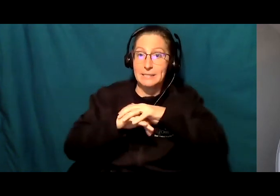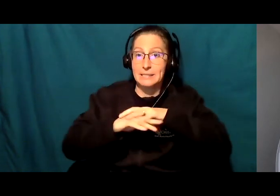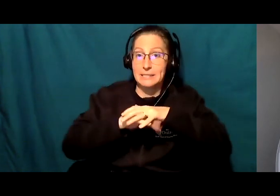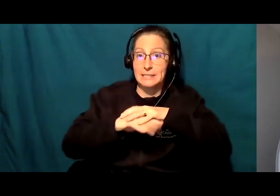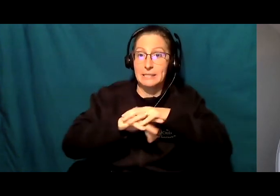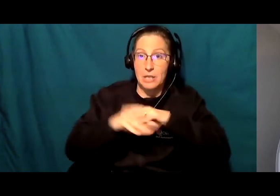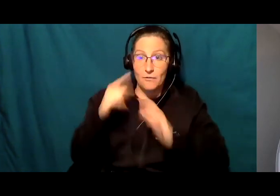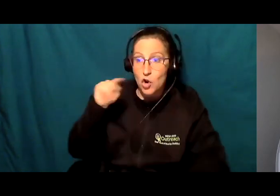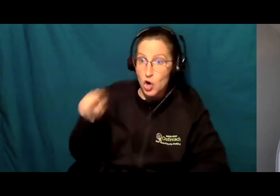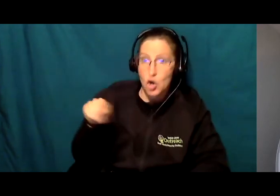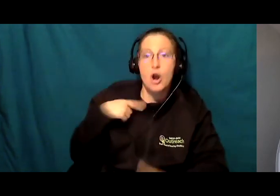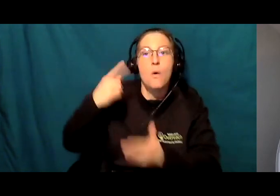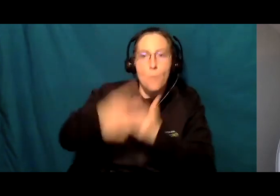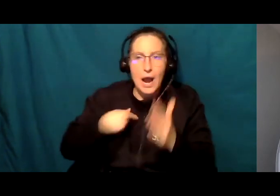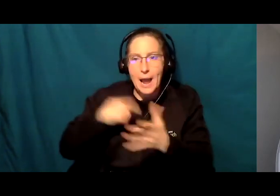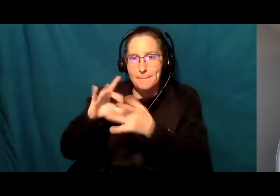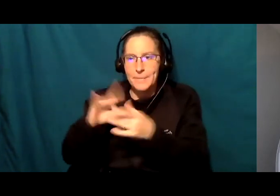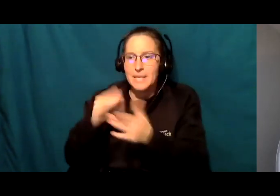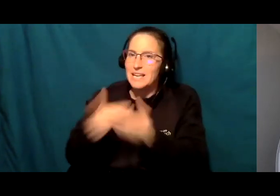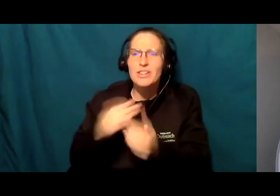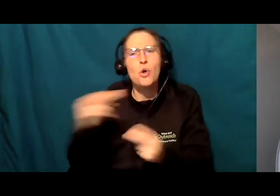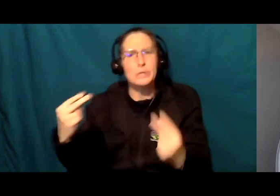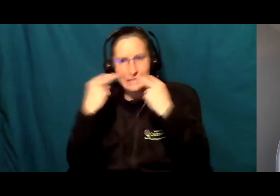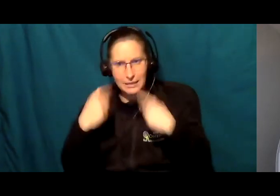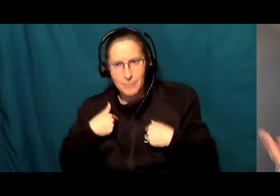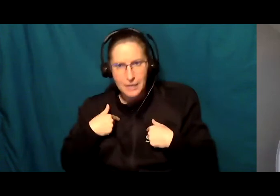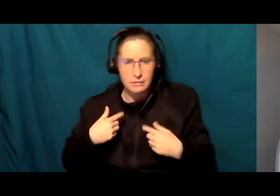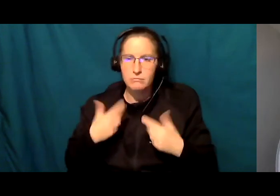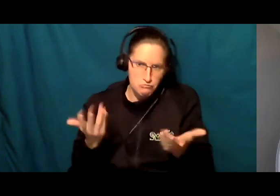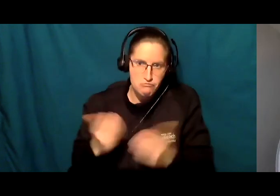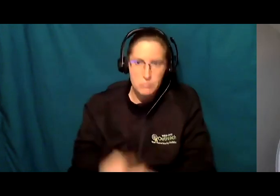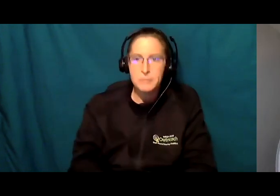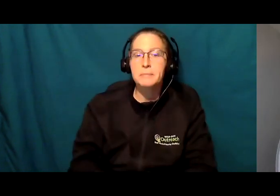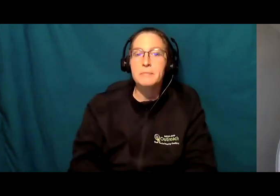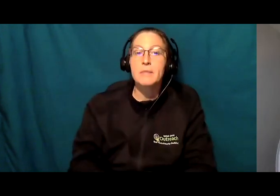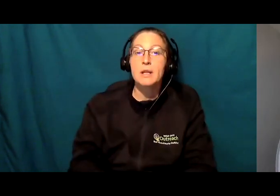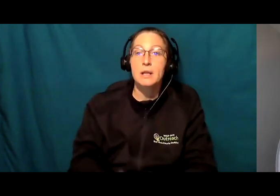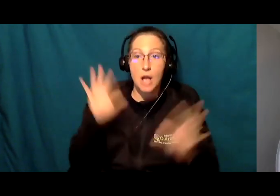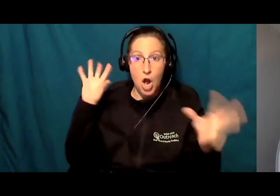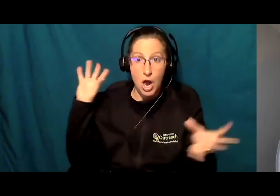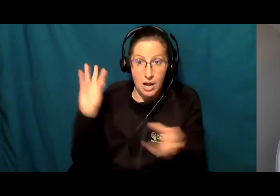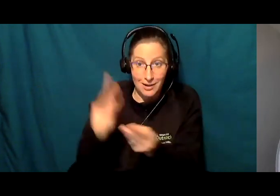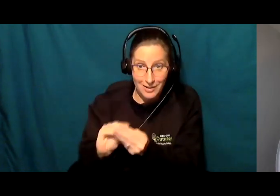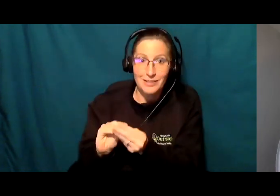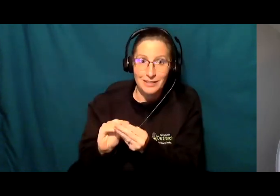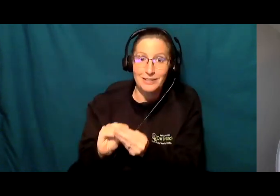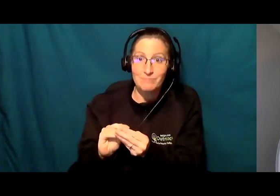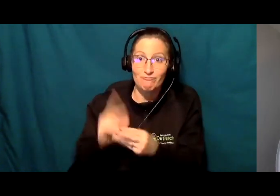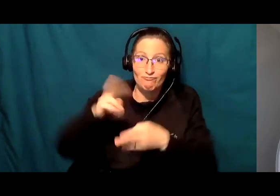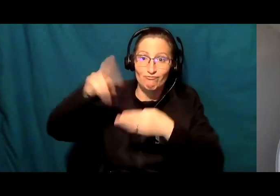what I'm saying even though she can see me. So all of that together usually ends in a good result.